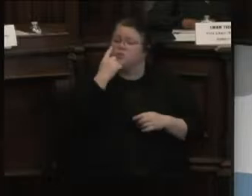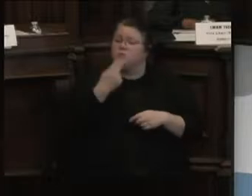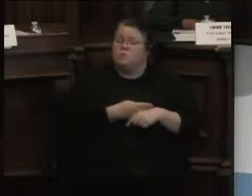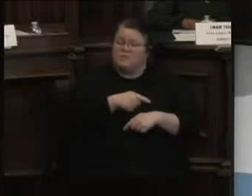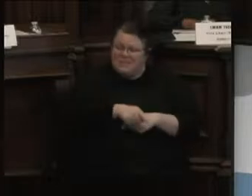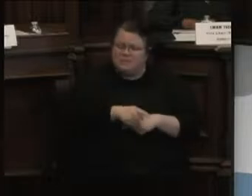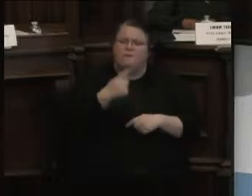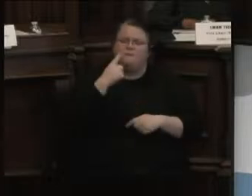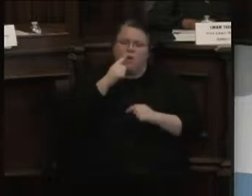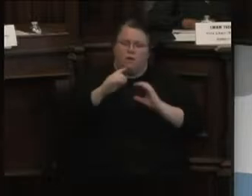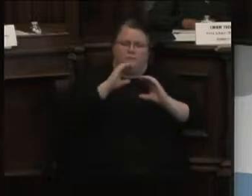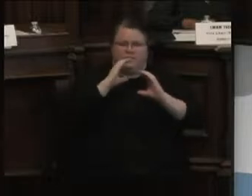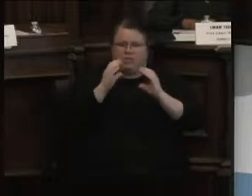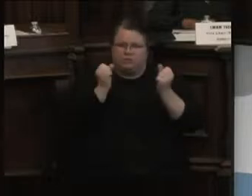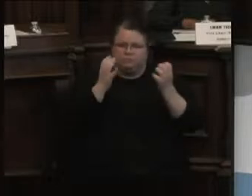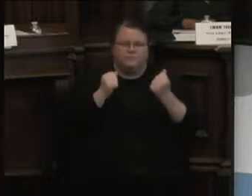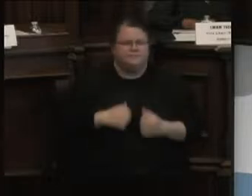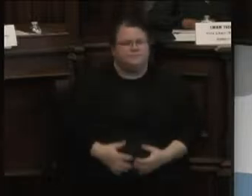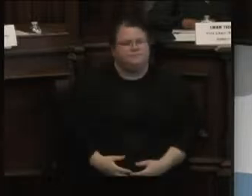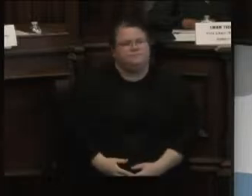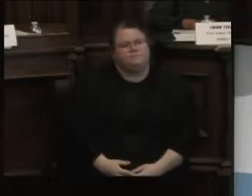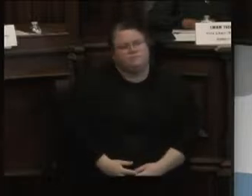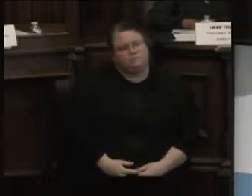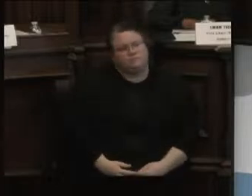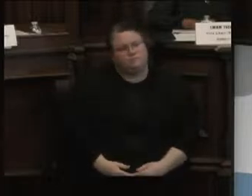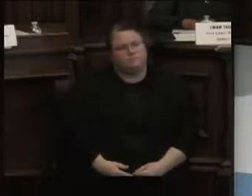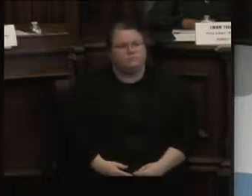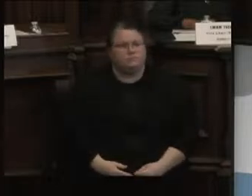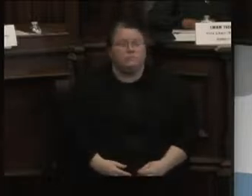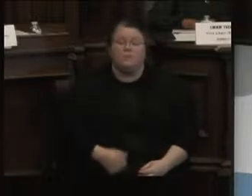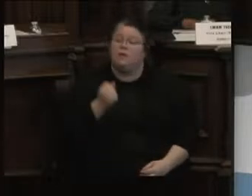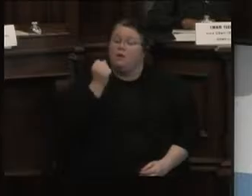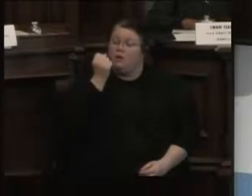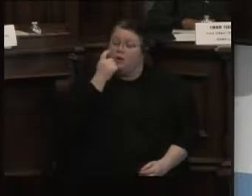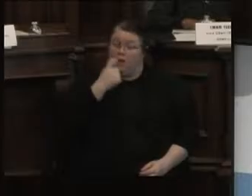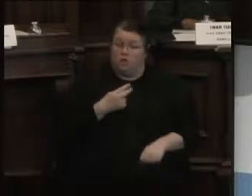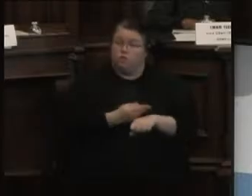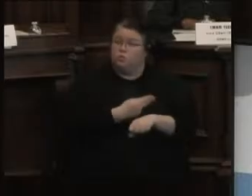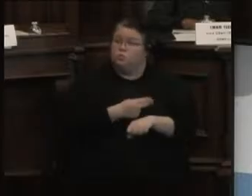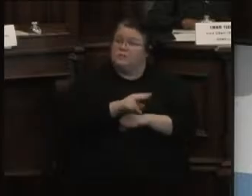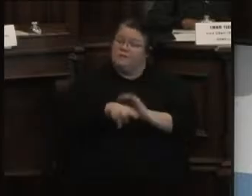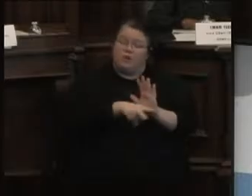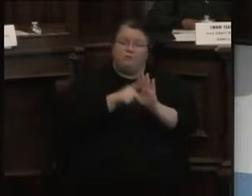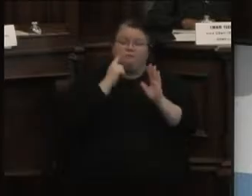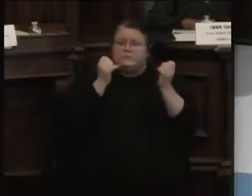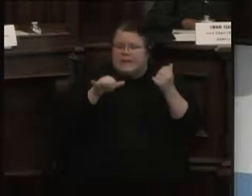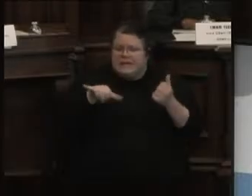phone or one of the specialists so that there can have a